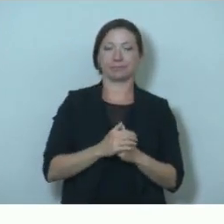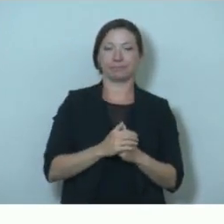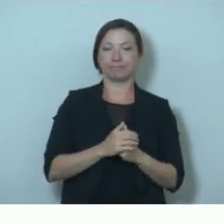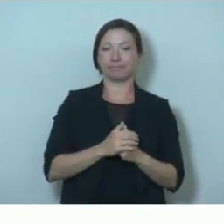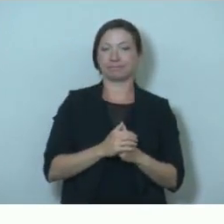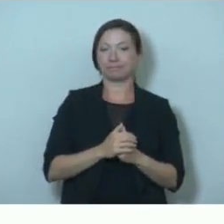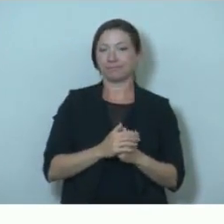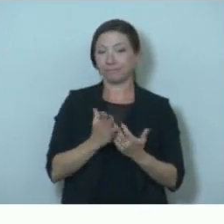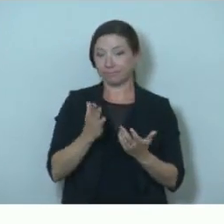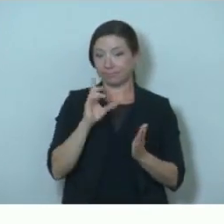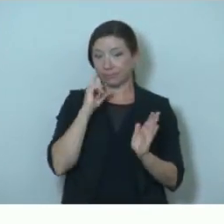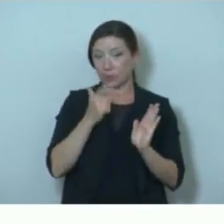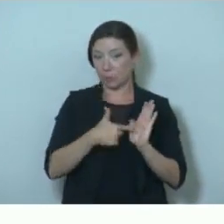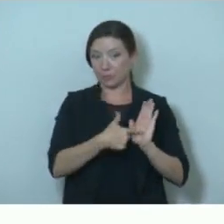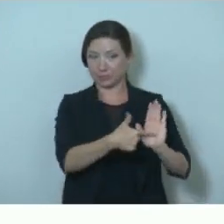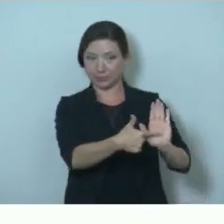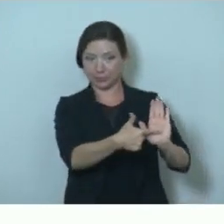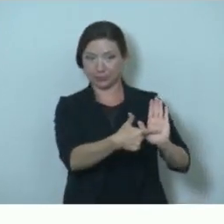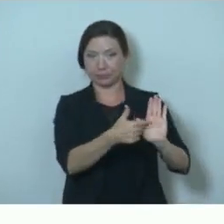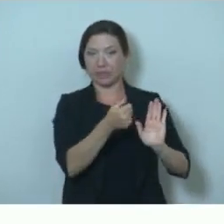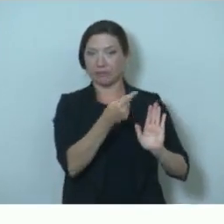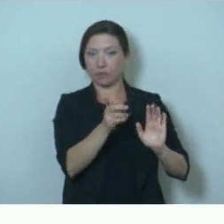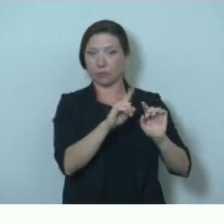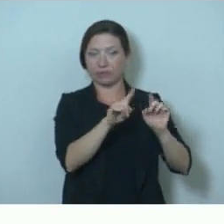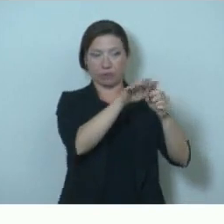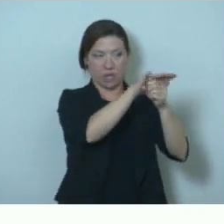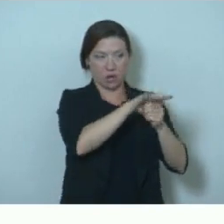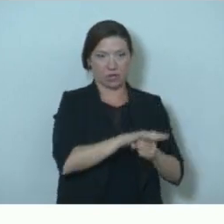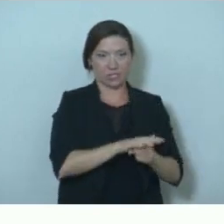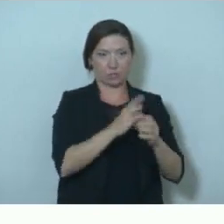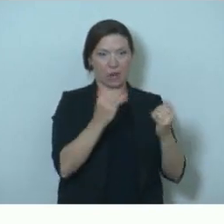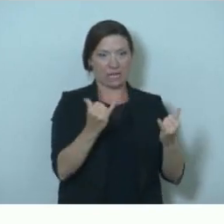I HAVE NUMBERS ON THE NEXT SLIDE. THERE IS A COUPLE OF THINGS TO NOTICE.